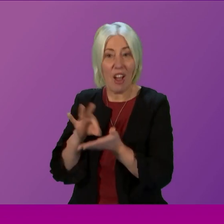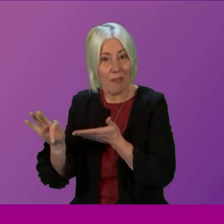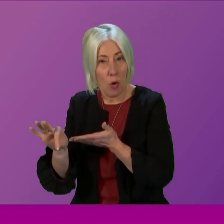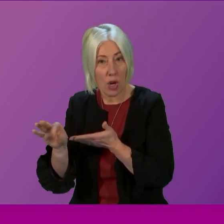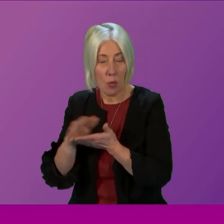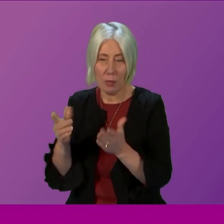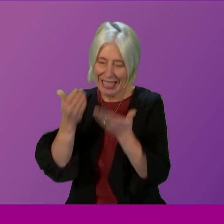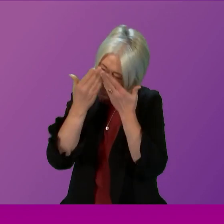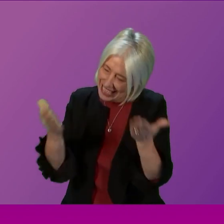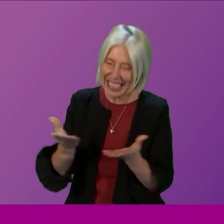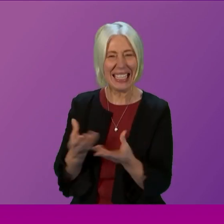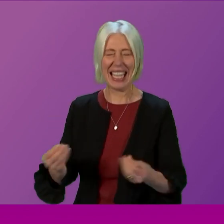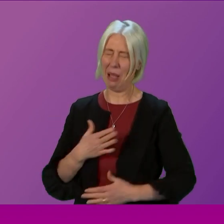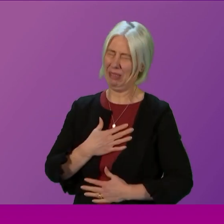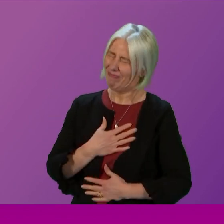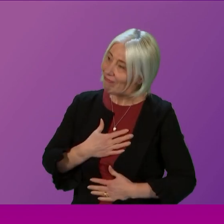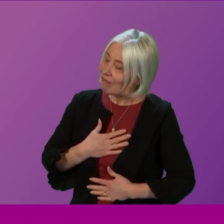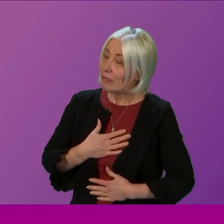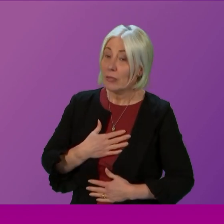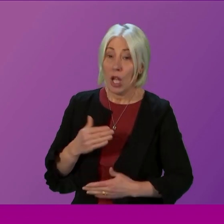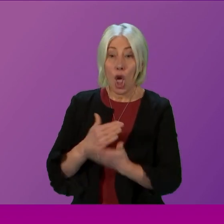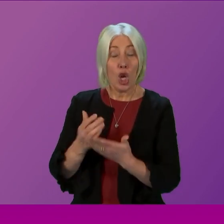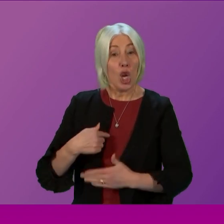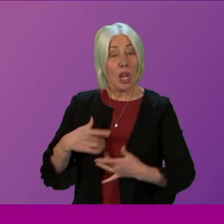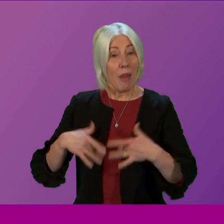gap”. Does the First Minister share my view that it is disgraceful that families who are living